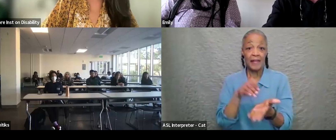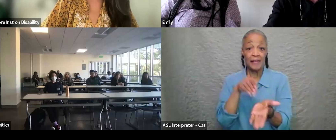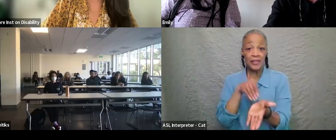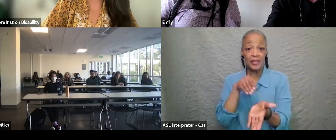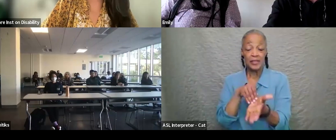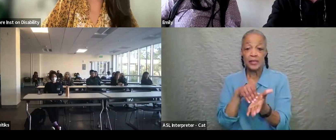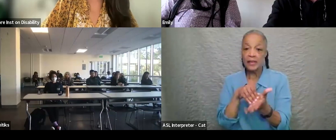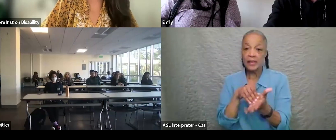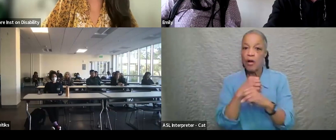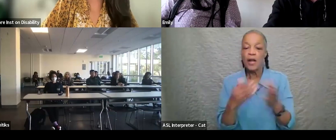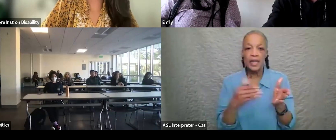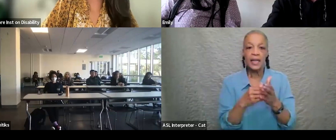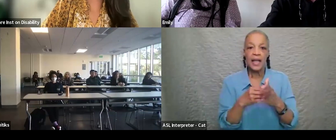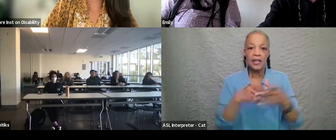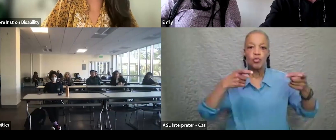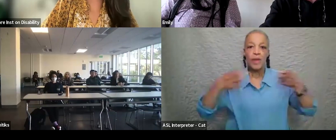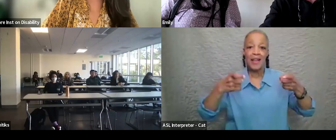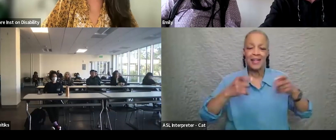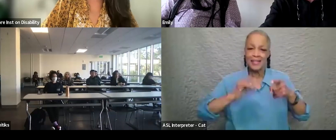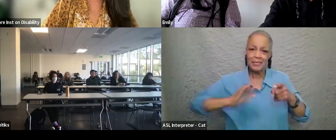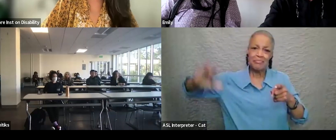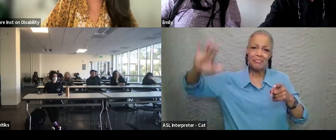You know, since the, sort of, post Tuskegee reforms.